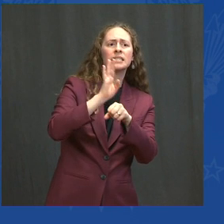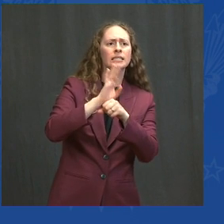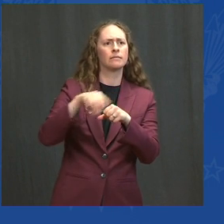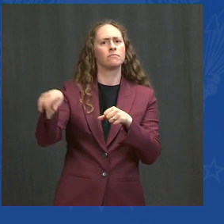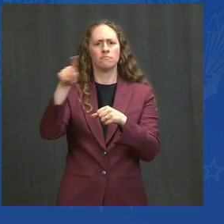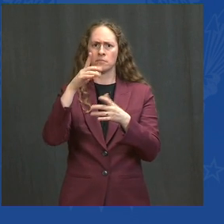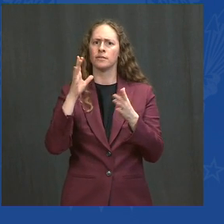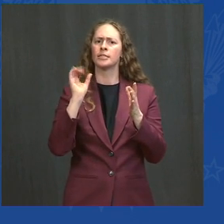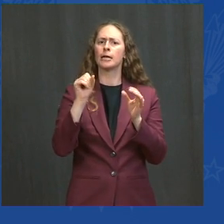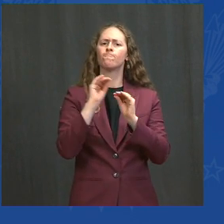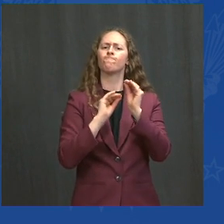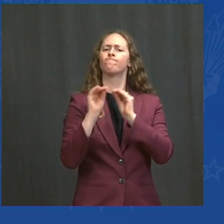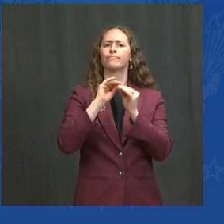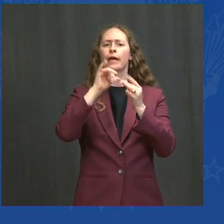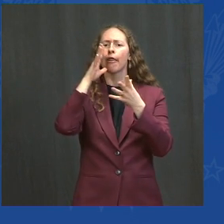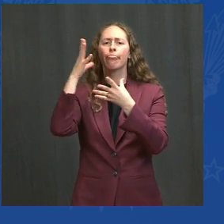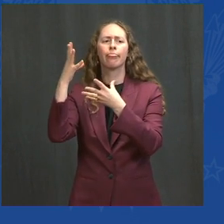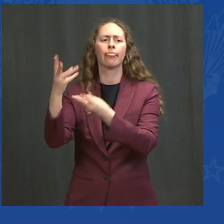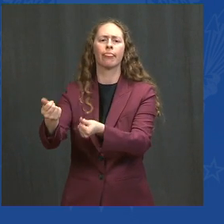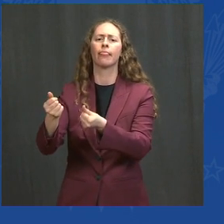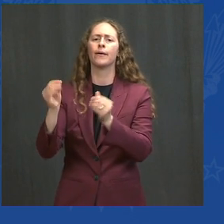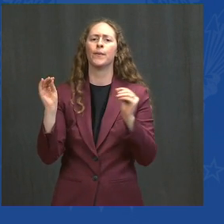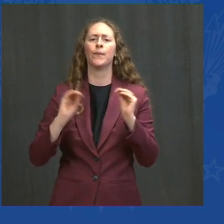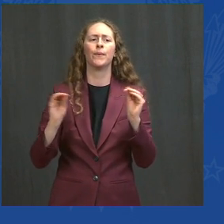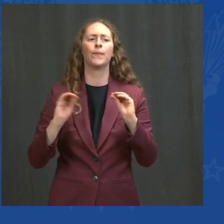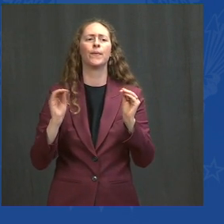zero of the top 25 airports in the world are in American.